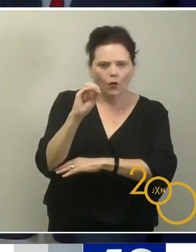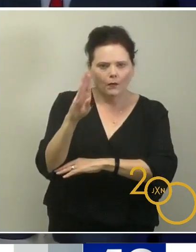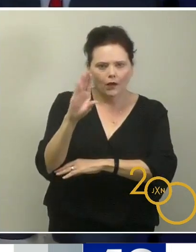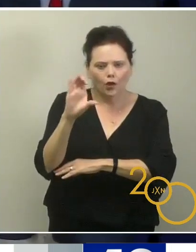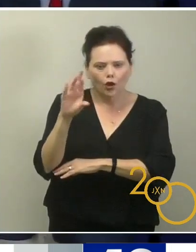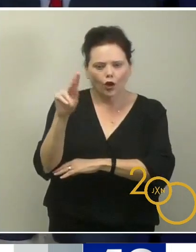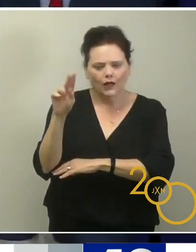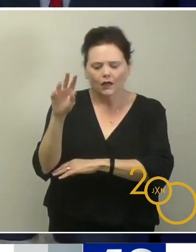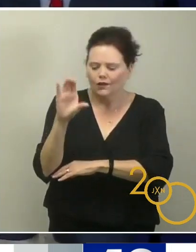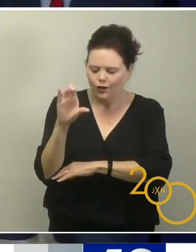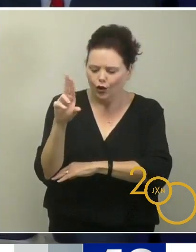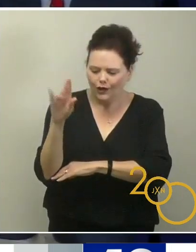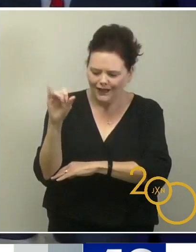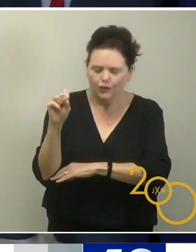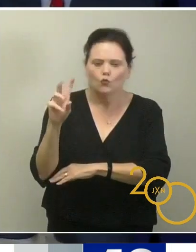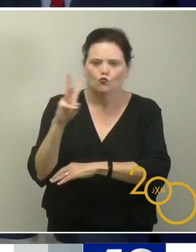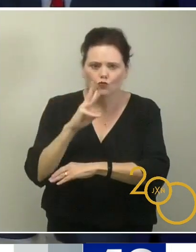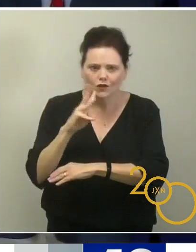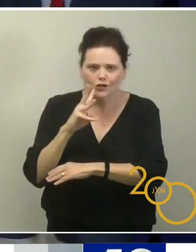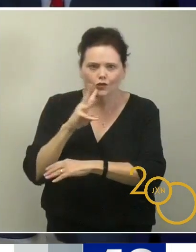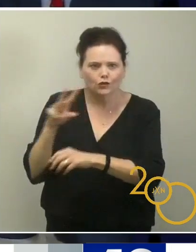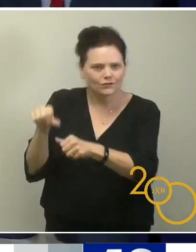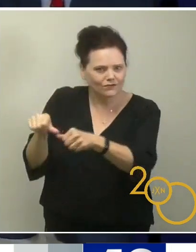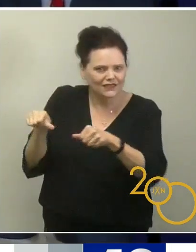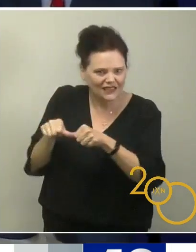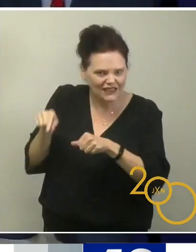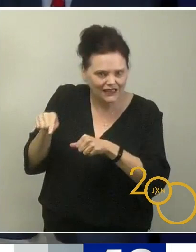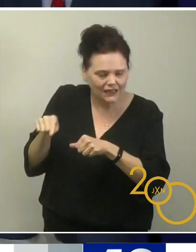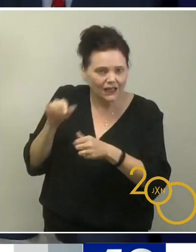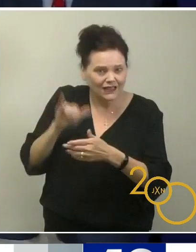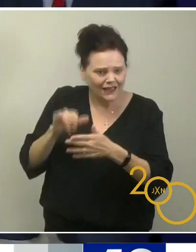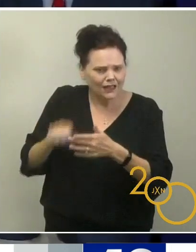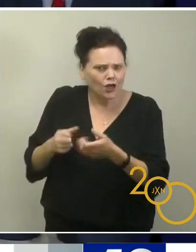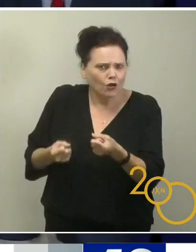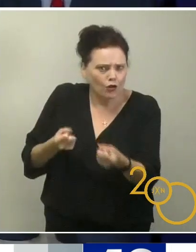WHAT HAS CHANGED TODAY IS A FAILURE OF THE OB CURTIS